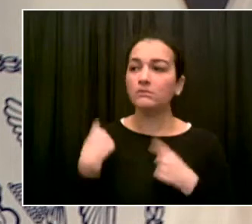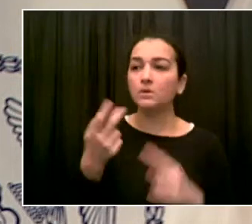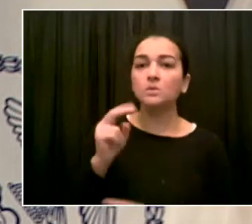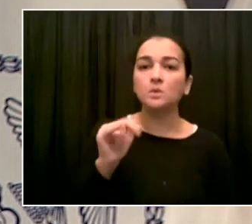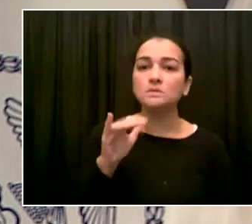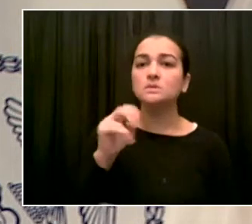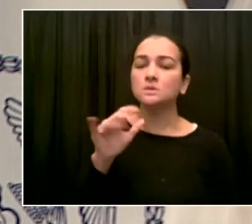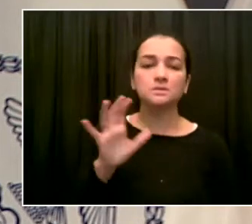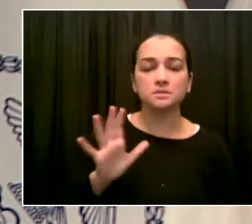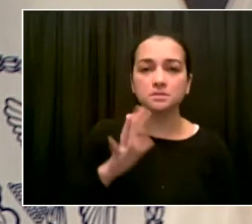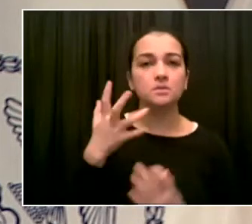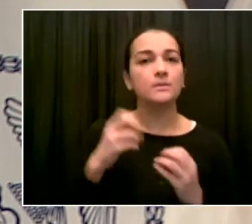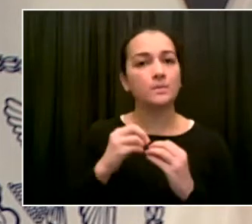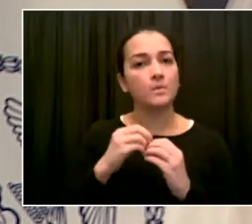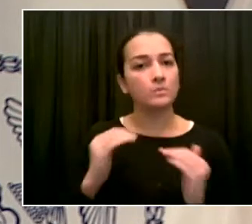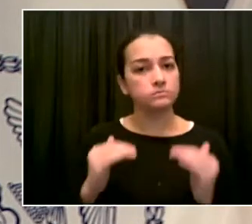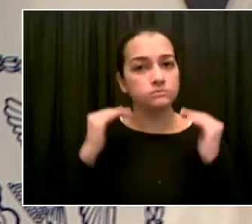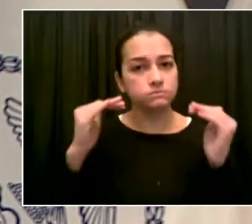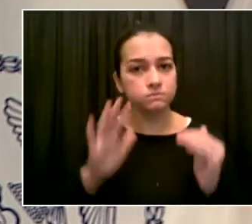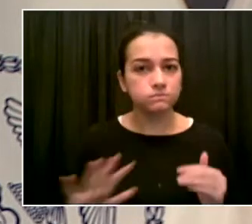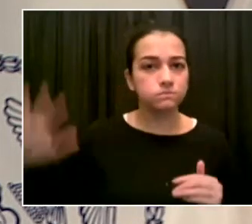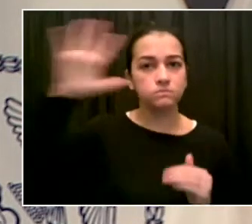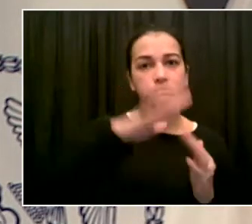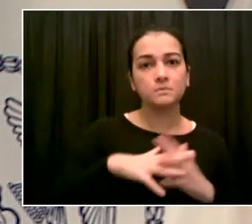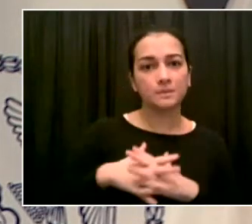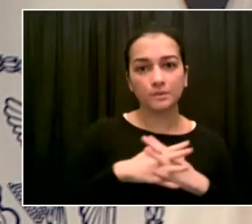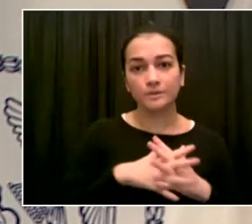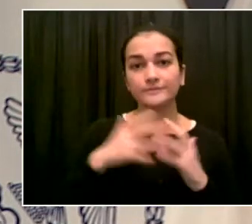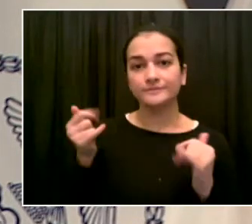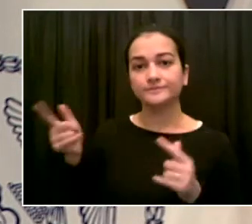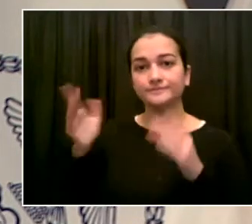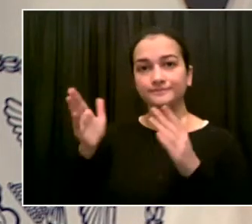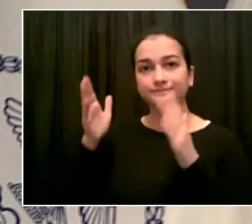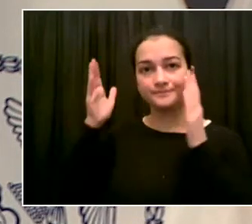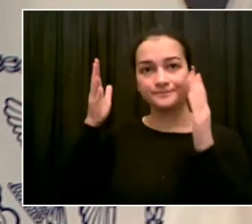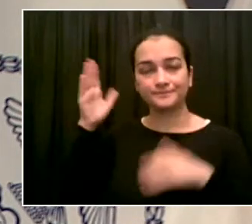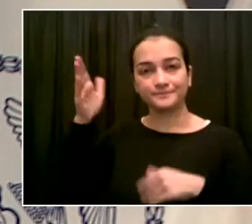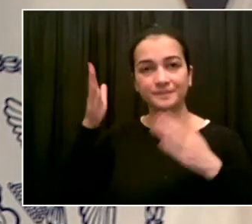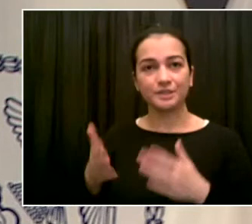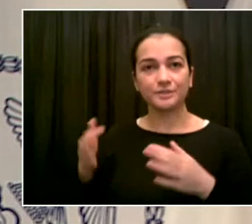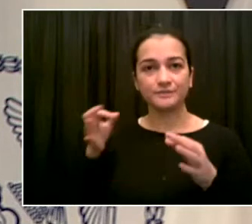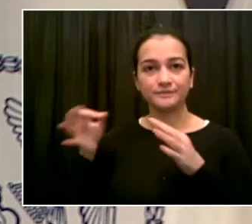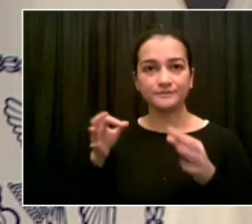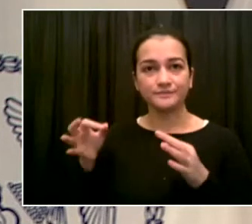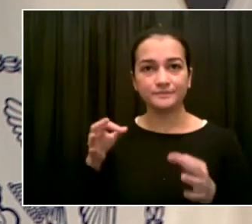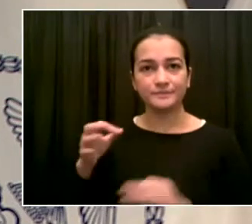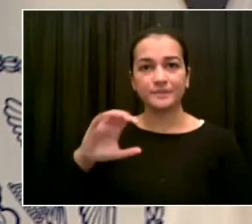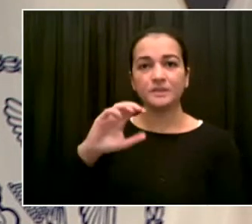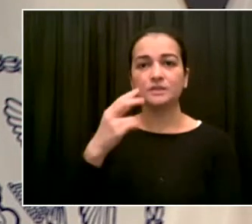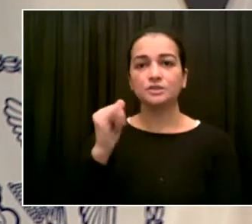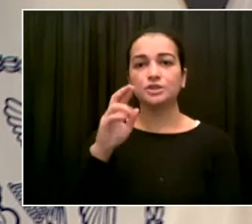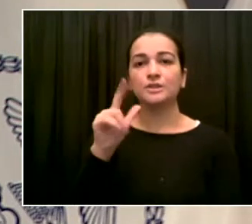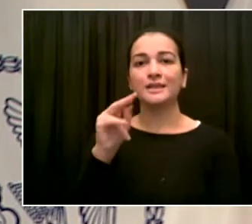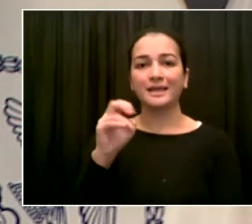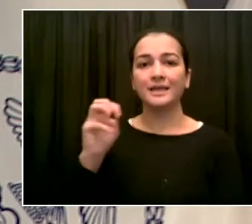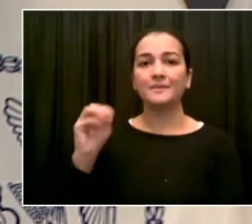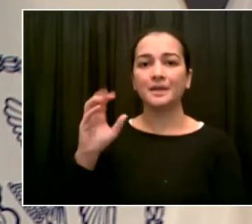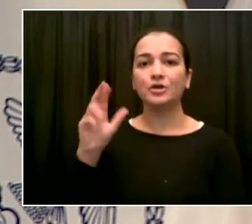WHOLE ANTION NEEDS . I WANT YOU TO HEAR FROM THE